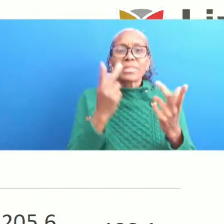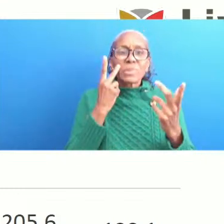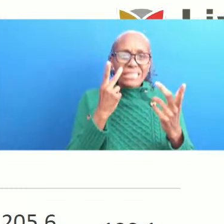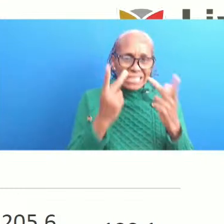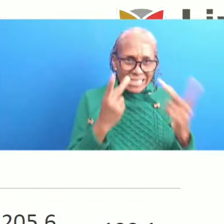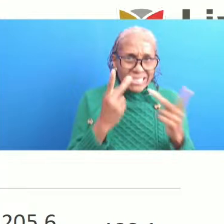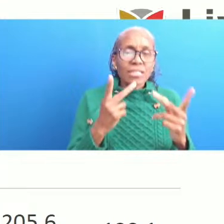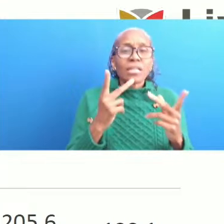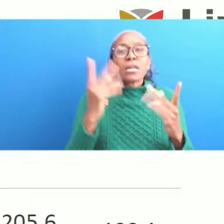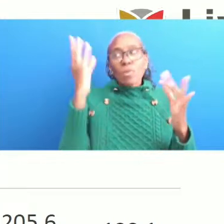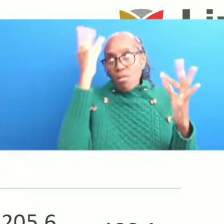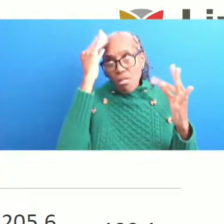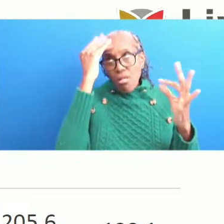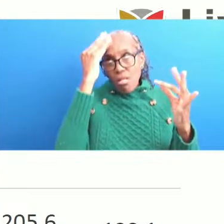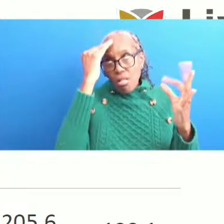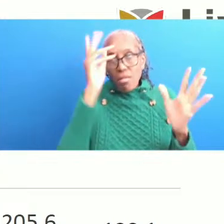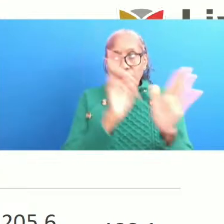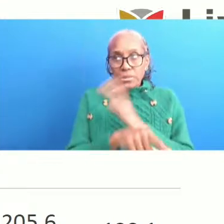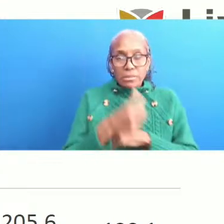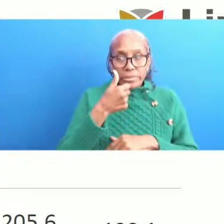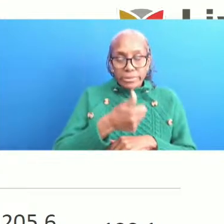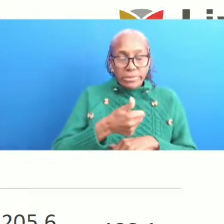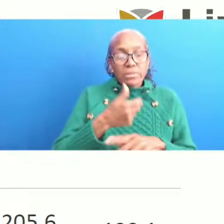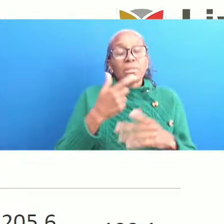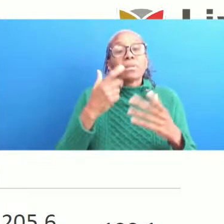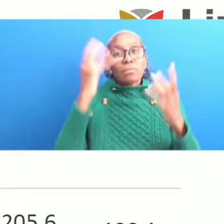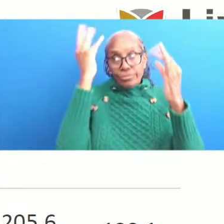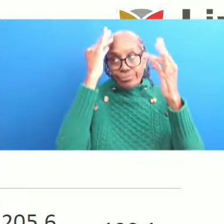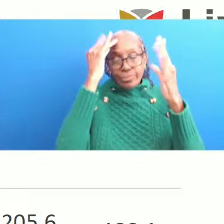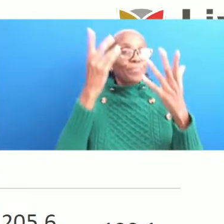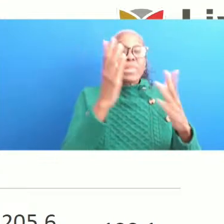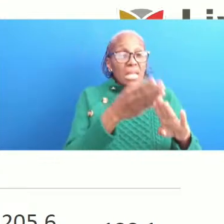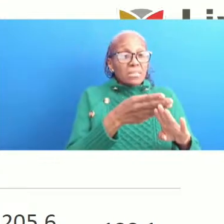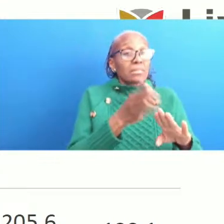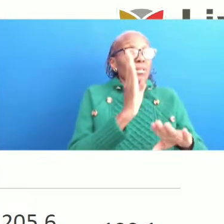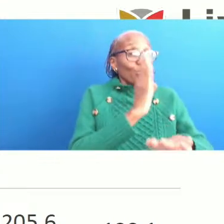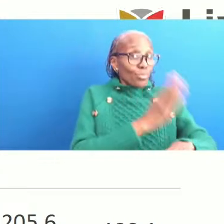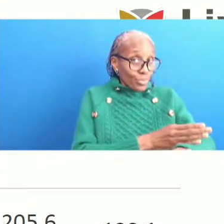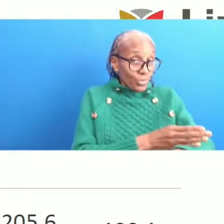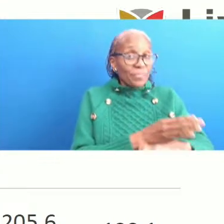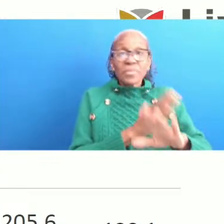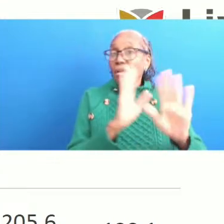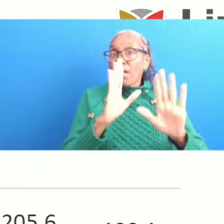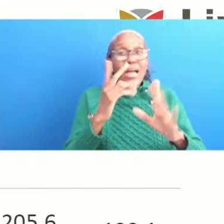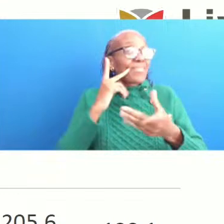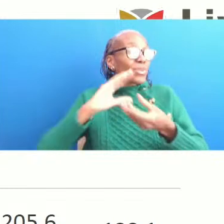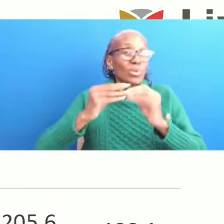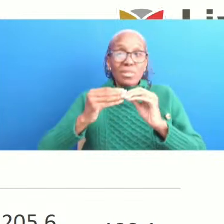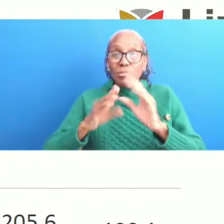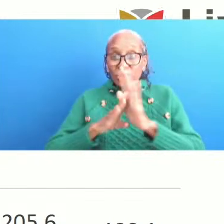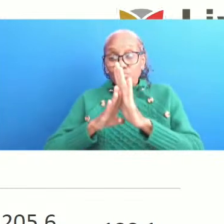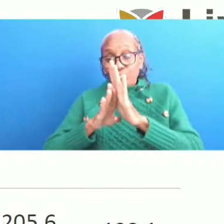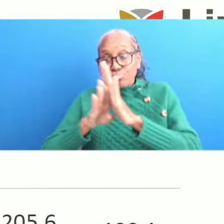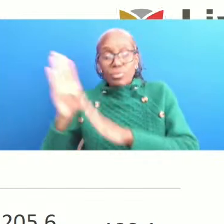HAD A LOT OF KIDS IN THE EMERGENCY DEPARTMENTS WITH